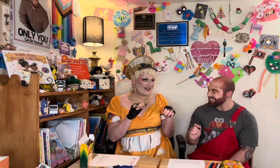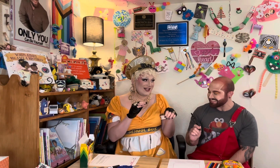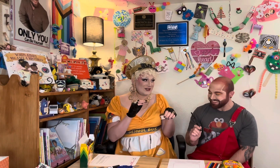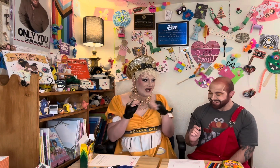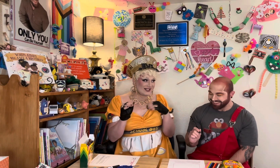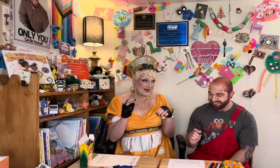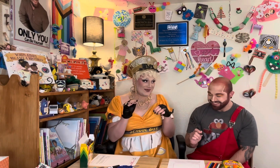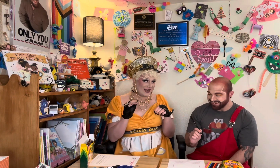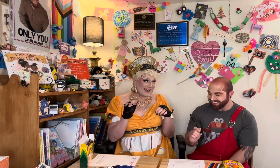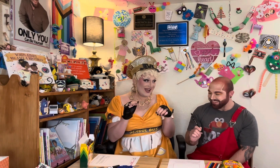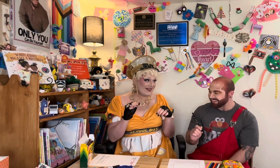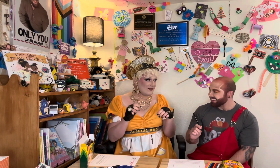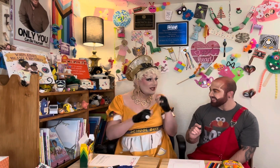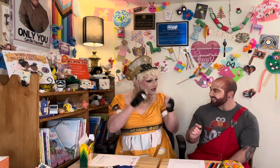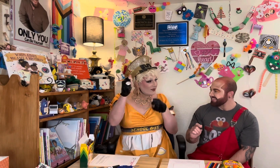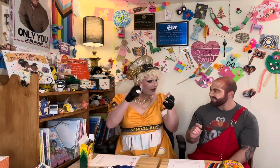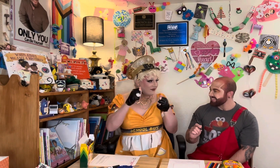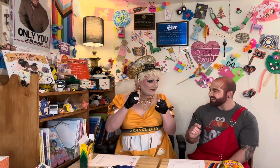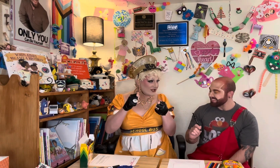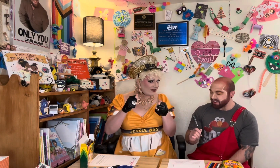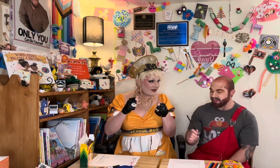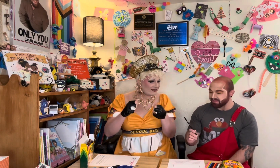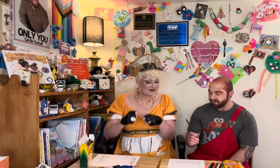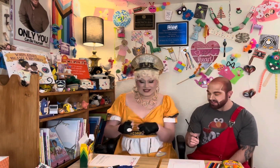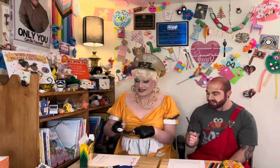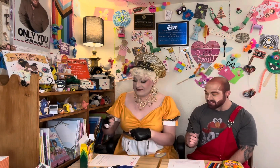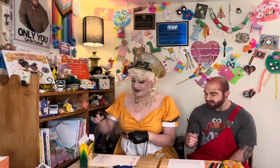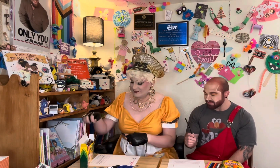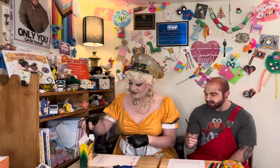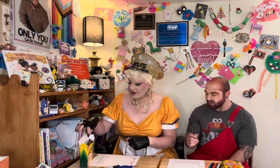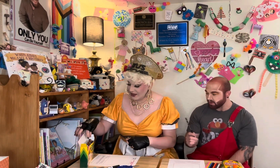then draw something, and then we can just build off of each other. Does that sound fun? BUSTER: Okay. Do you want